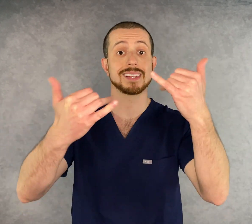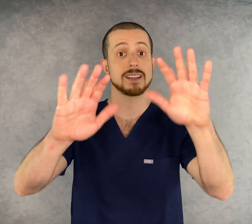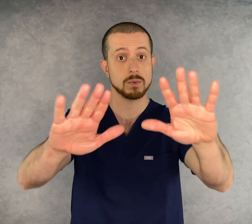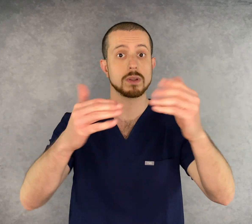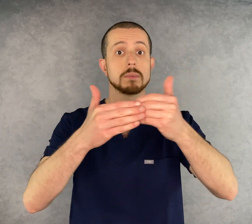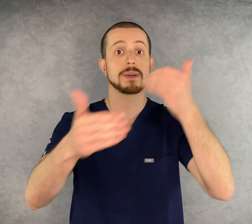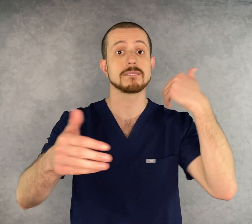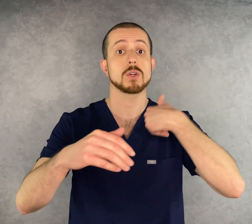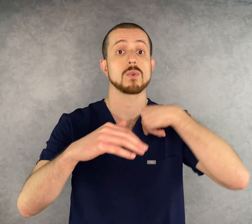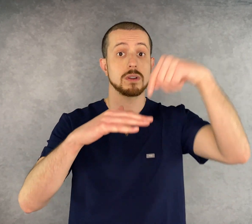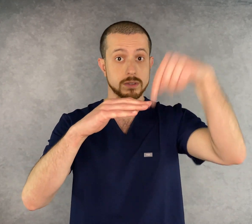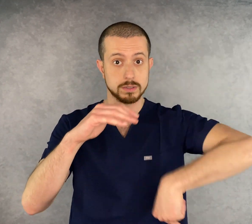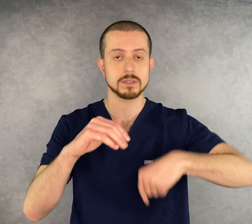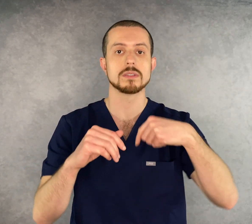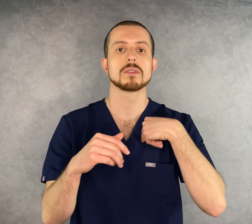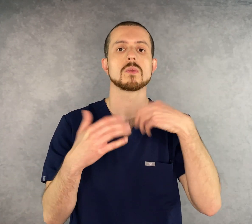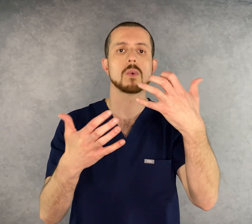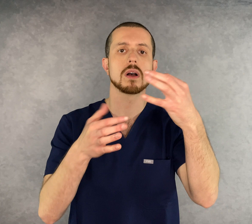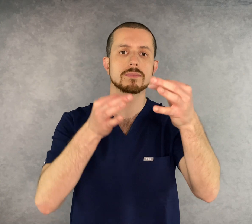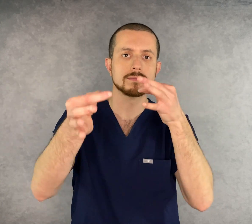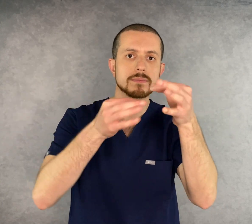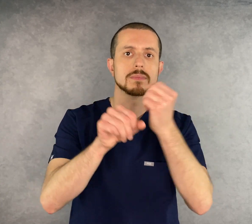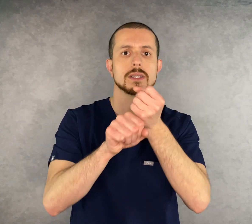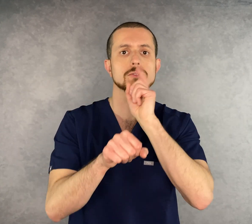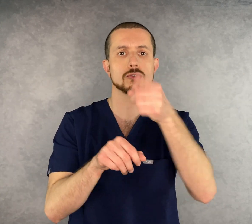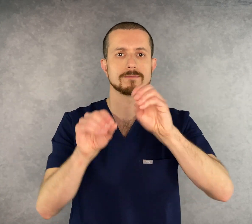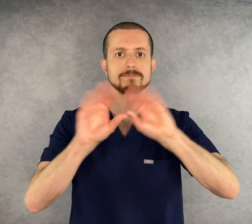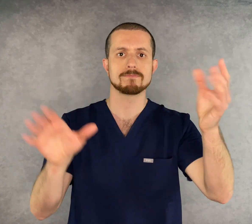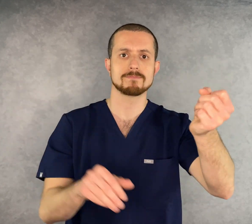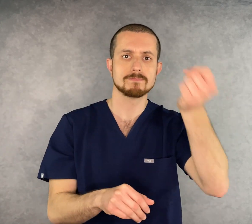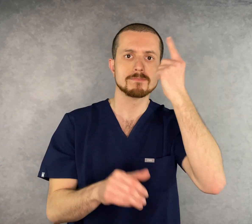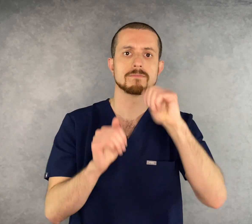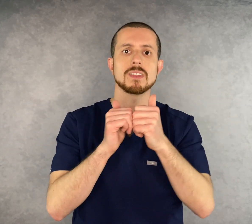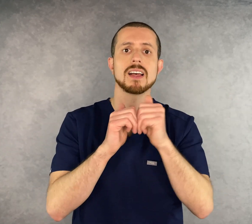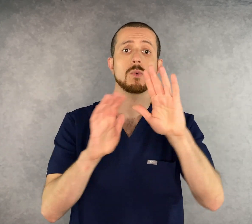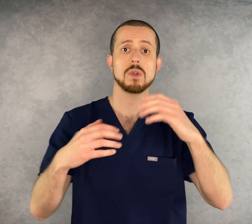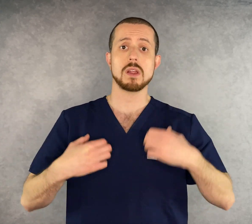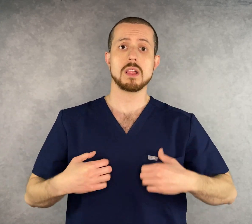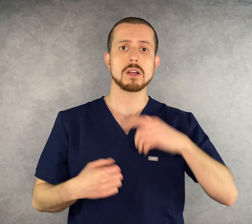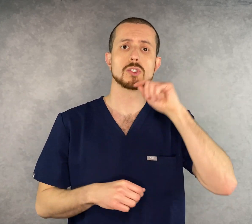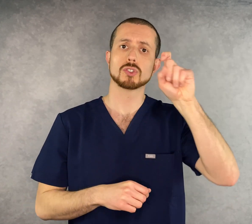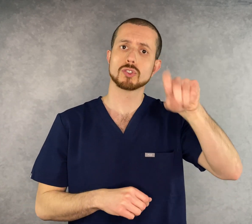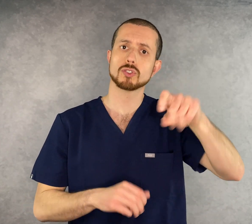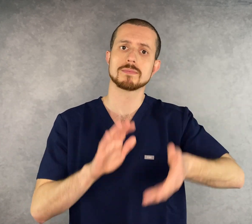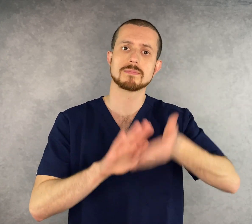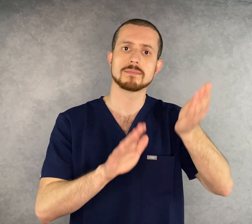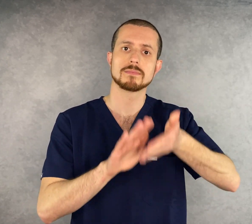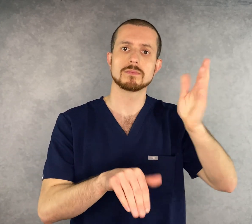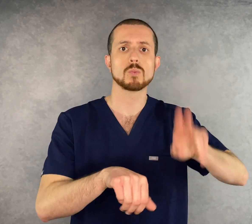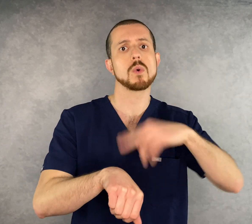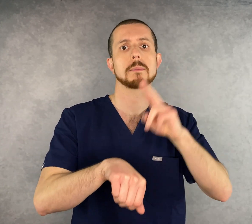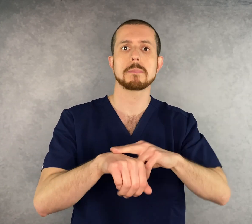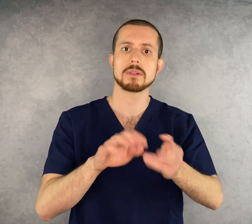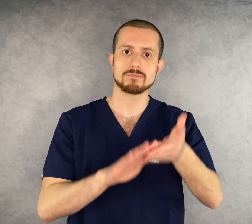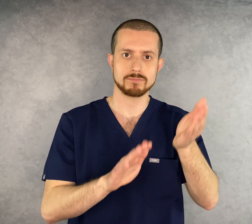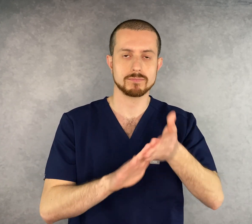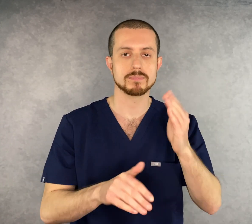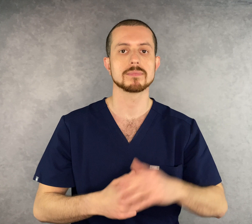Now, before I get into it, I'd like to make sure you understand how your lungs should normally work.